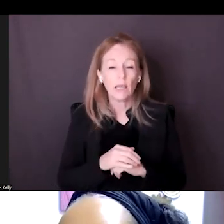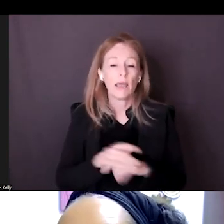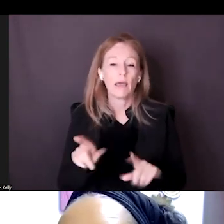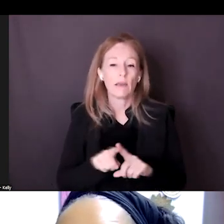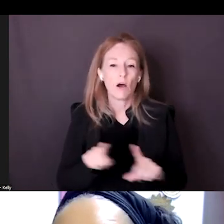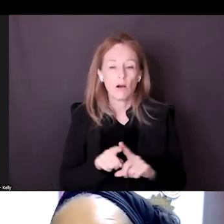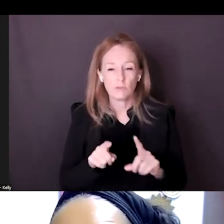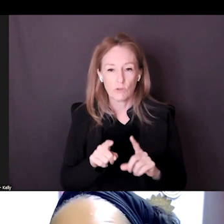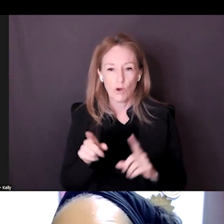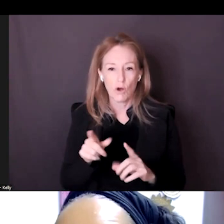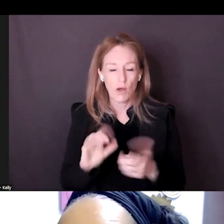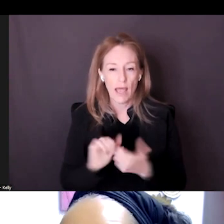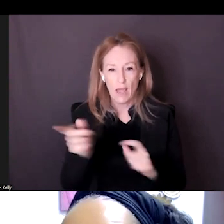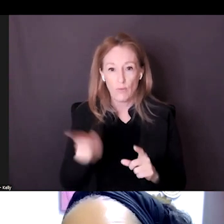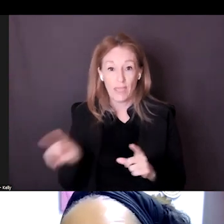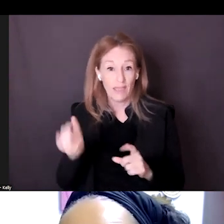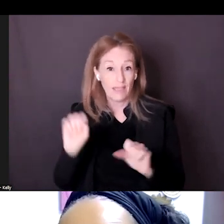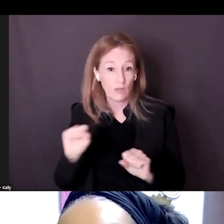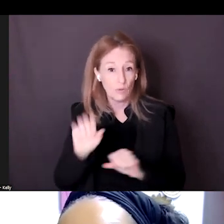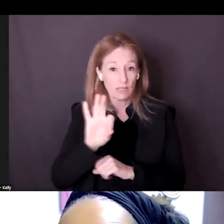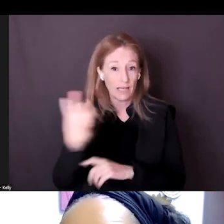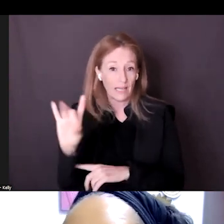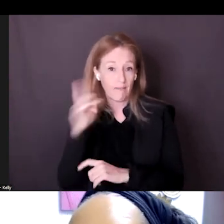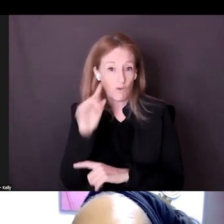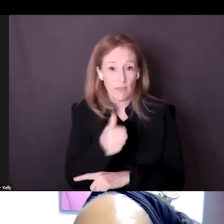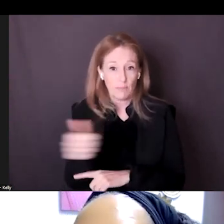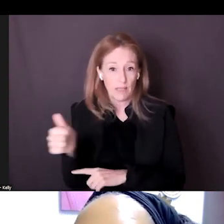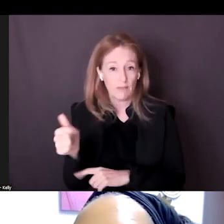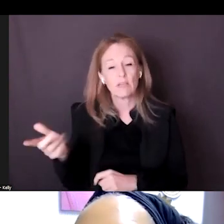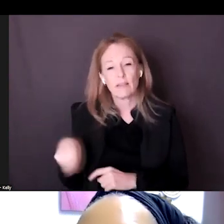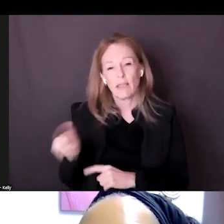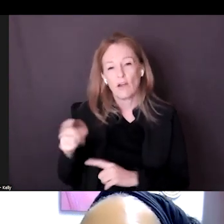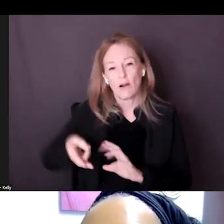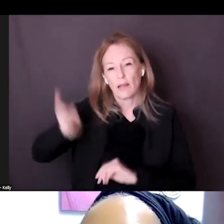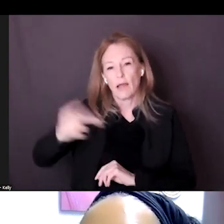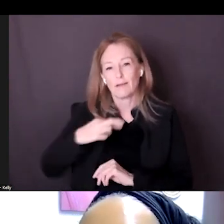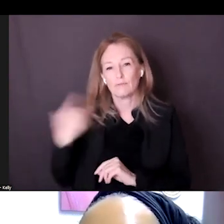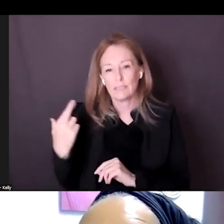THOSE SERVICES FOR THEMSELVES. THEY ARE ALSO AT A HIGH RISK IN